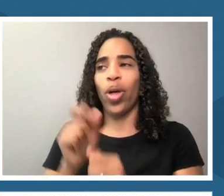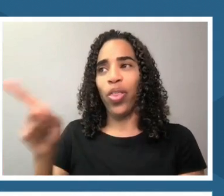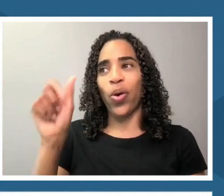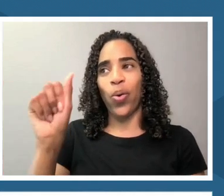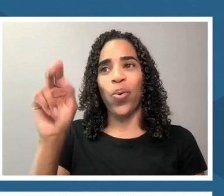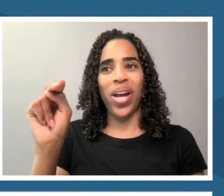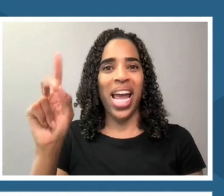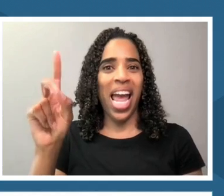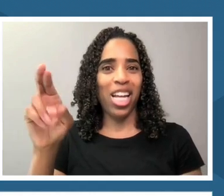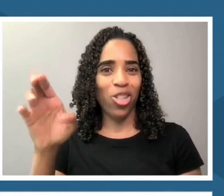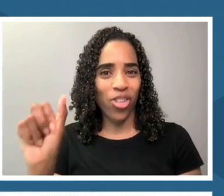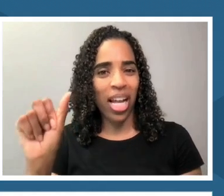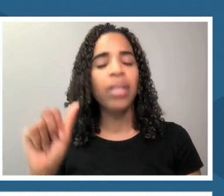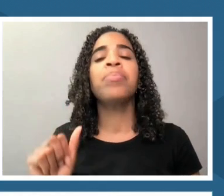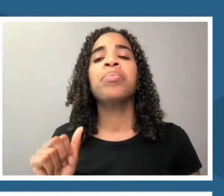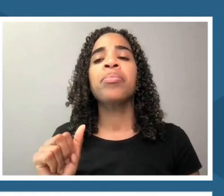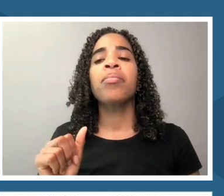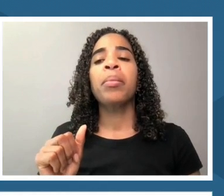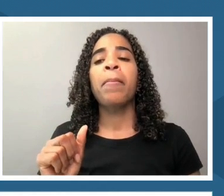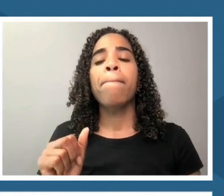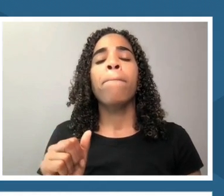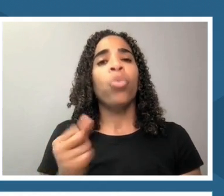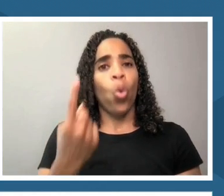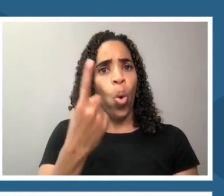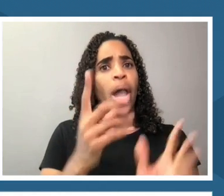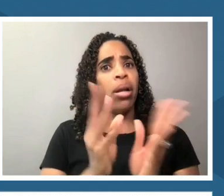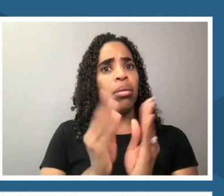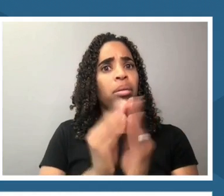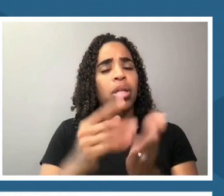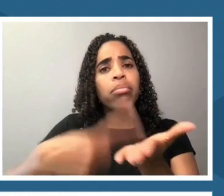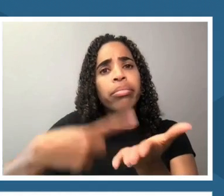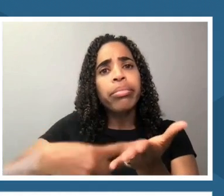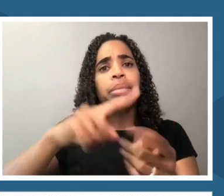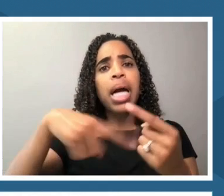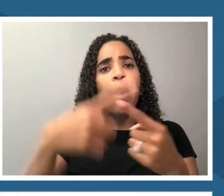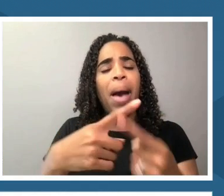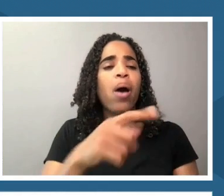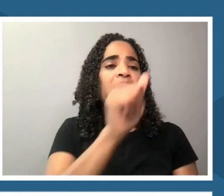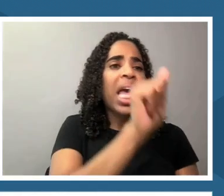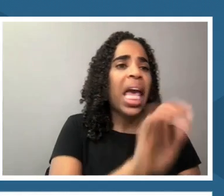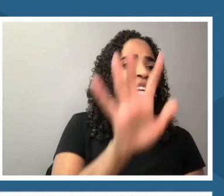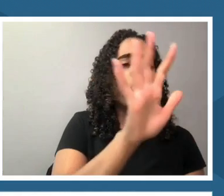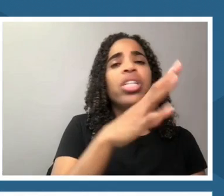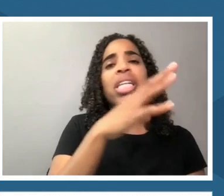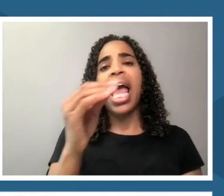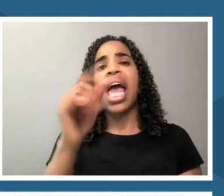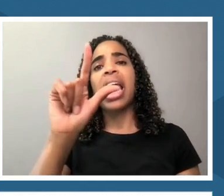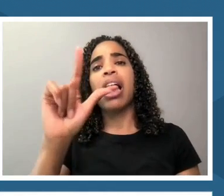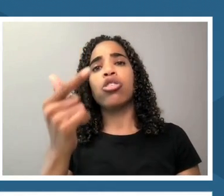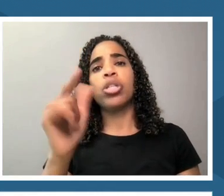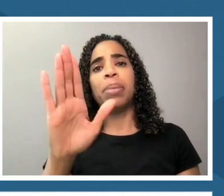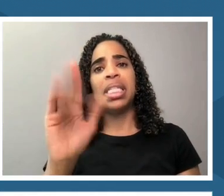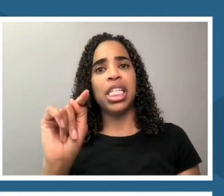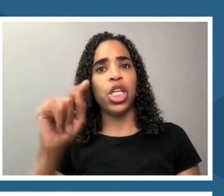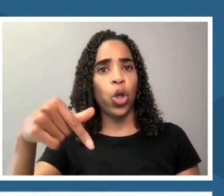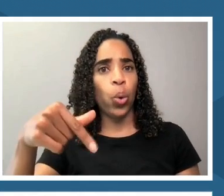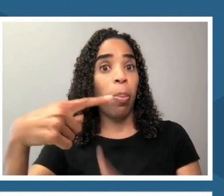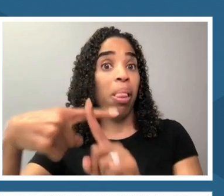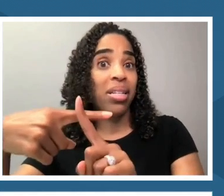one examined the intersection of asian and queer or lgbtq plus identities and